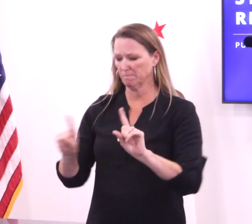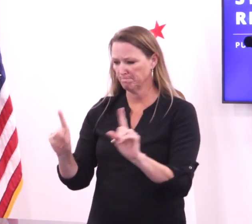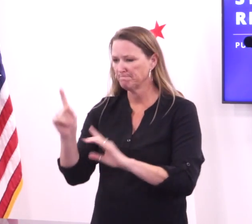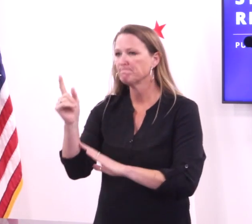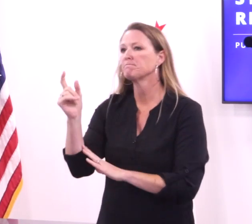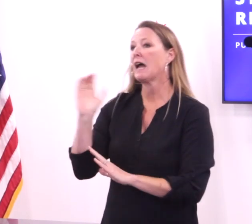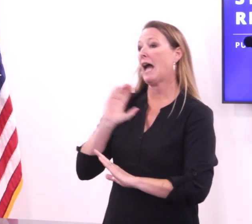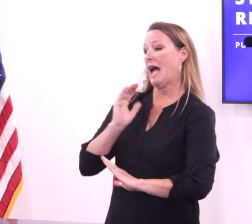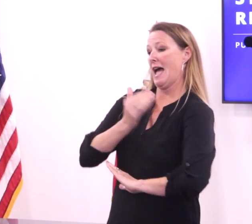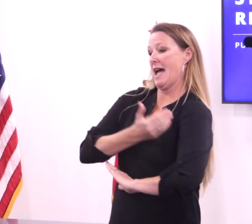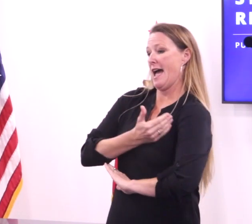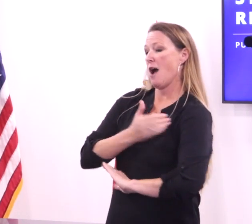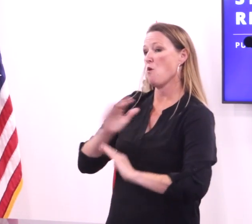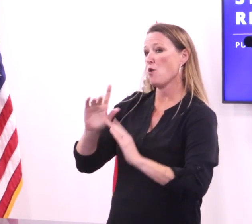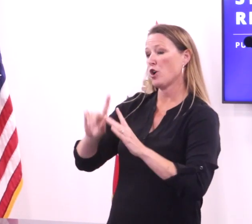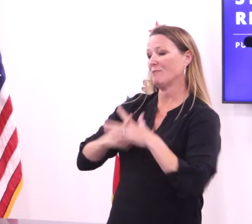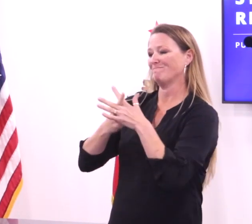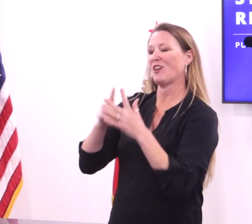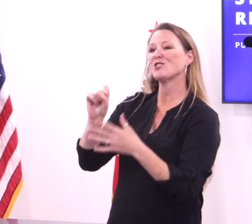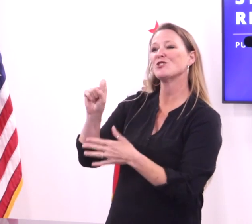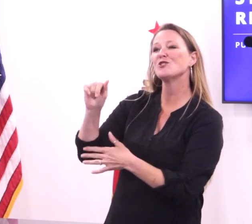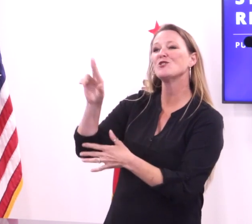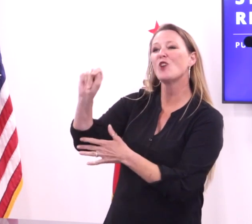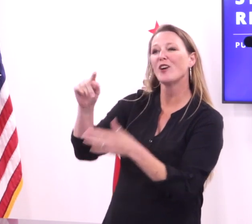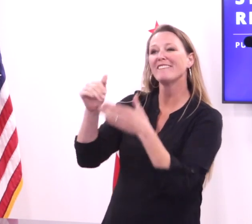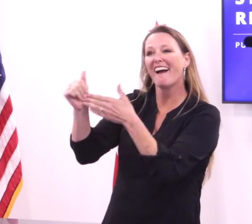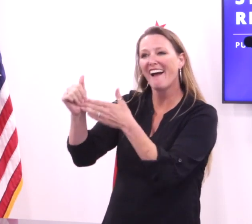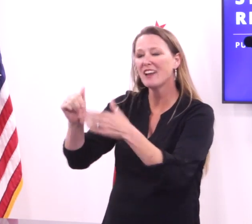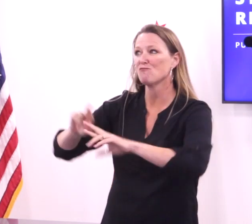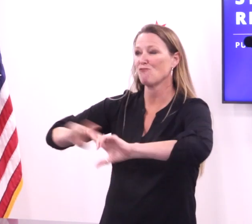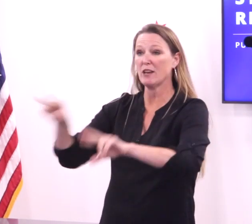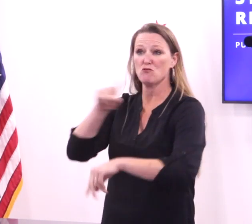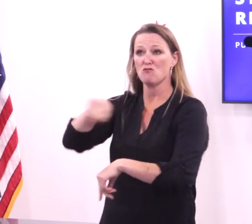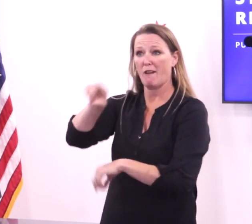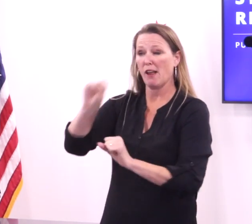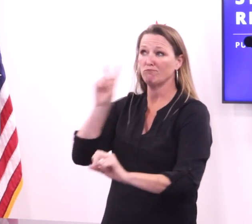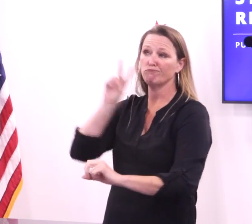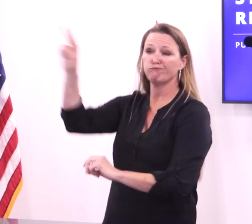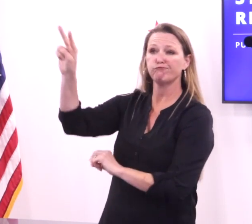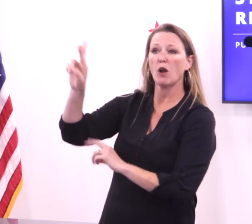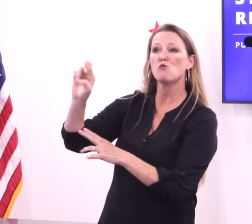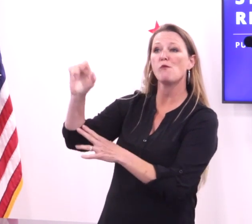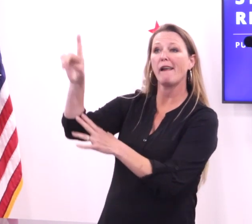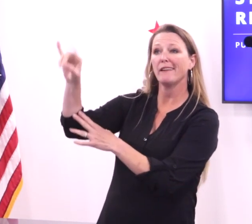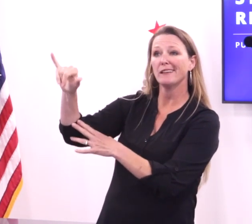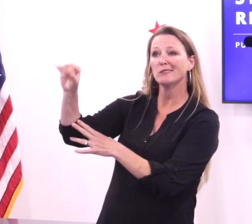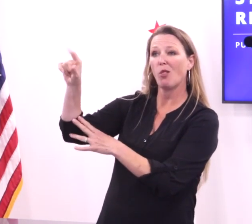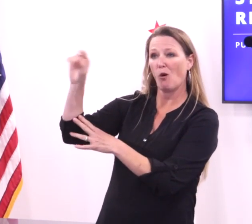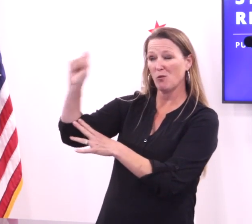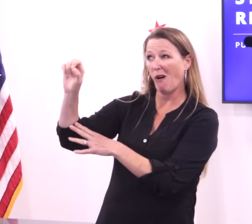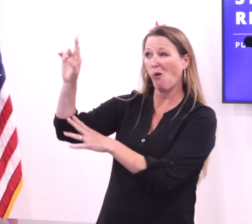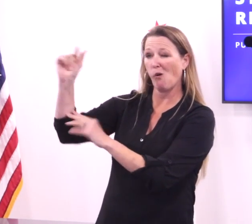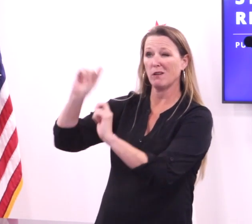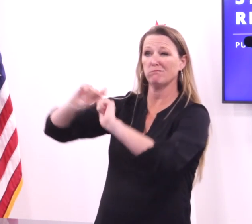public review at readyslo.org. The Start Guide is a living document that outlines